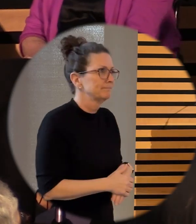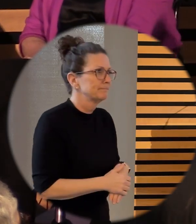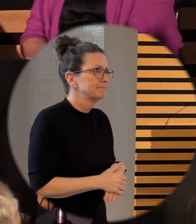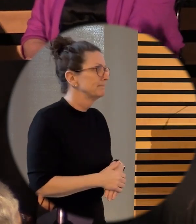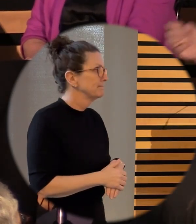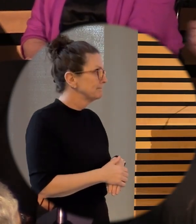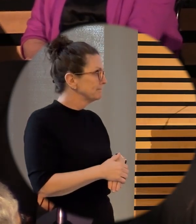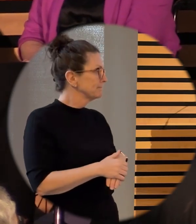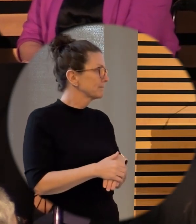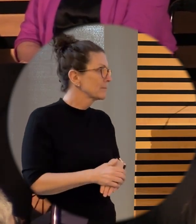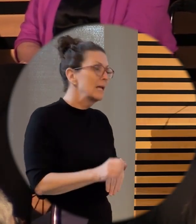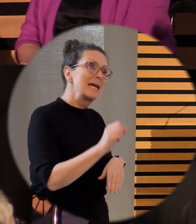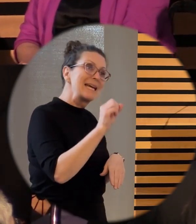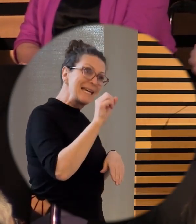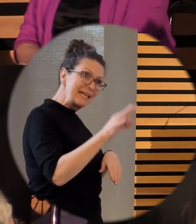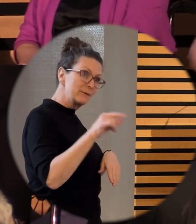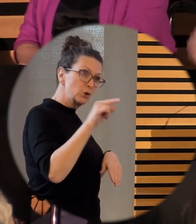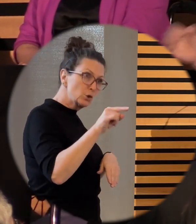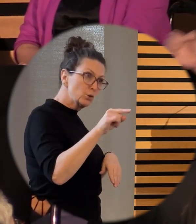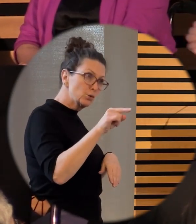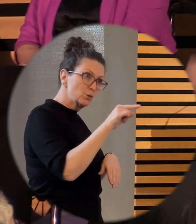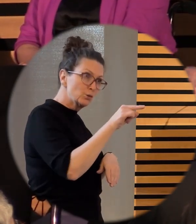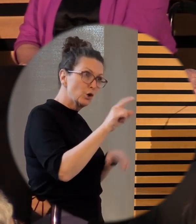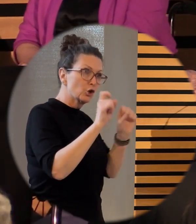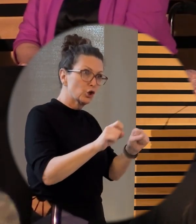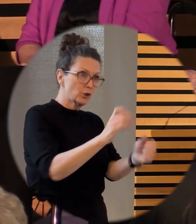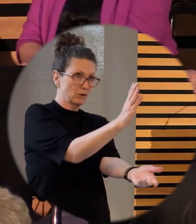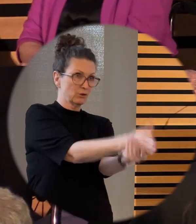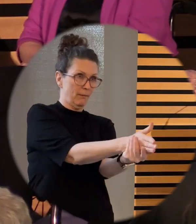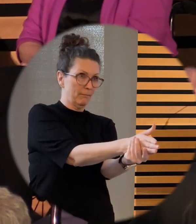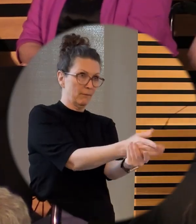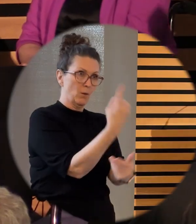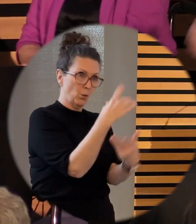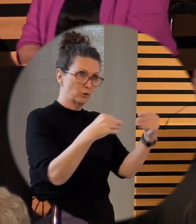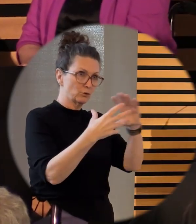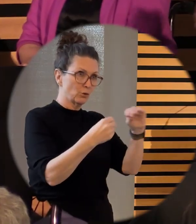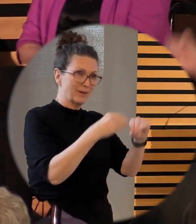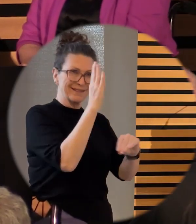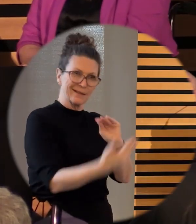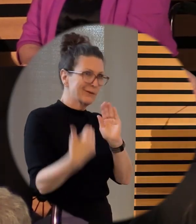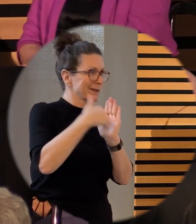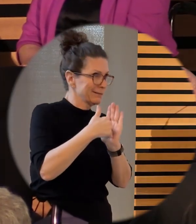If you could cause us as Canadians to stop telling one story where we deceive ourselves about where